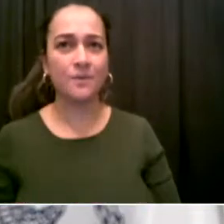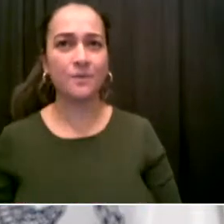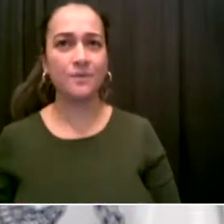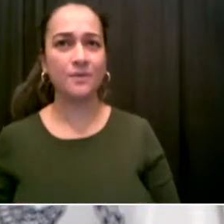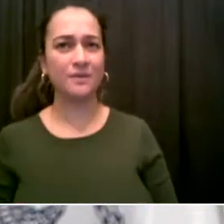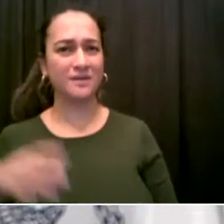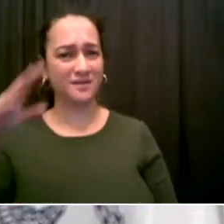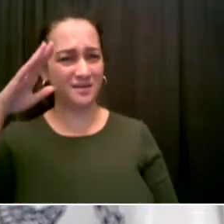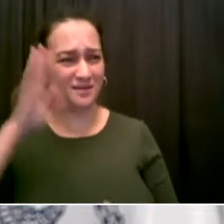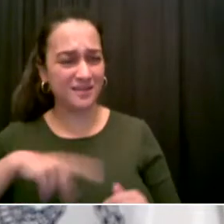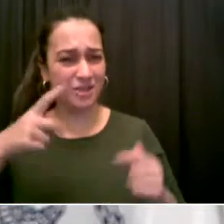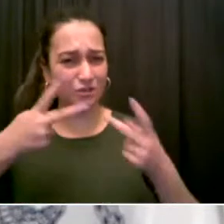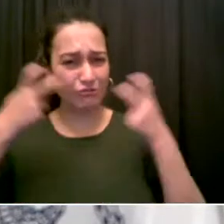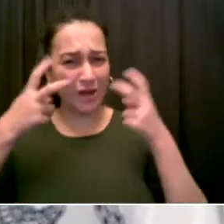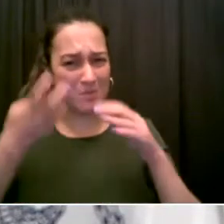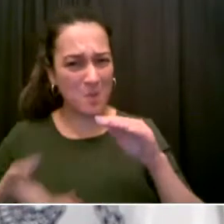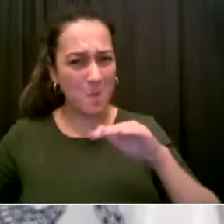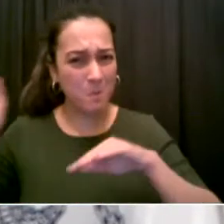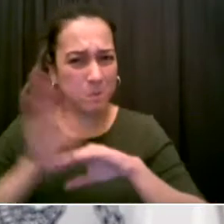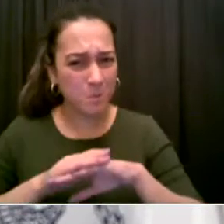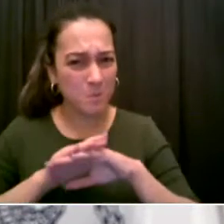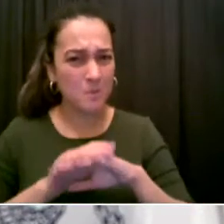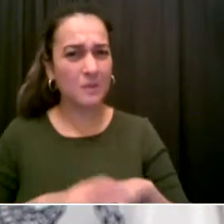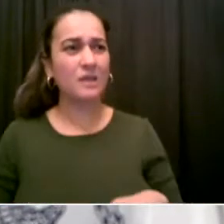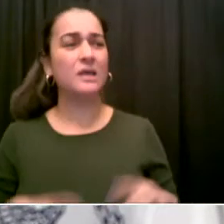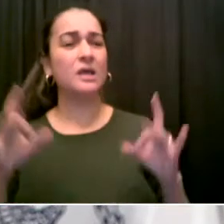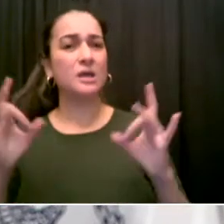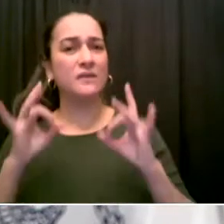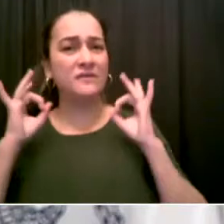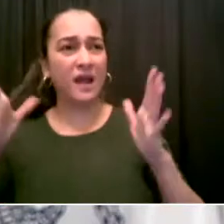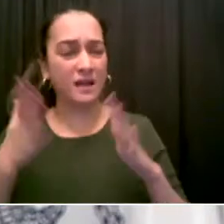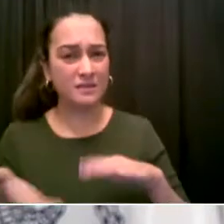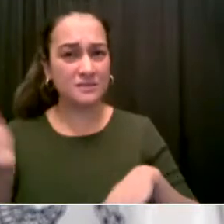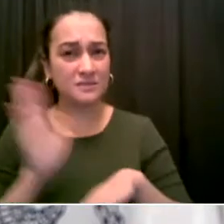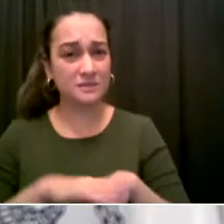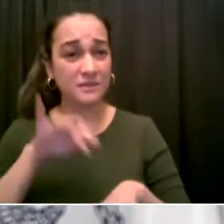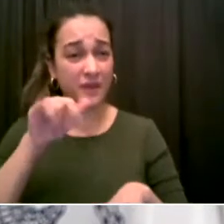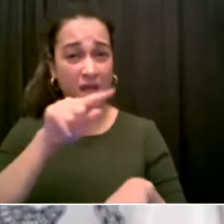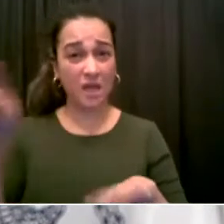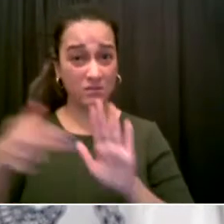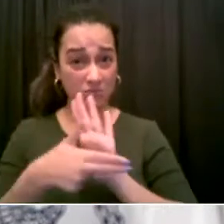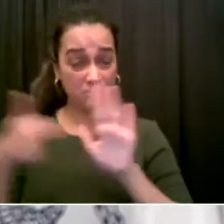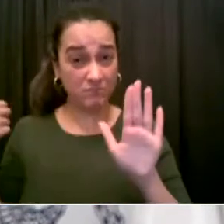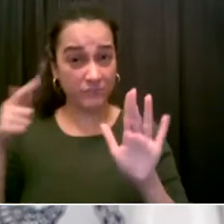WOU YLDOUSE E THE VIOLENCE IN THE CITY AS A CRISIS?